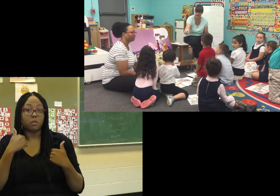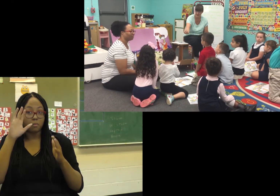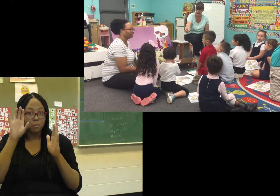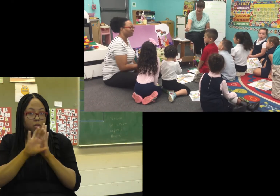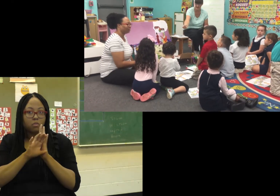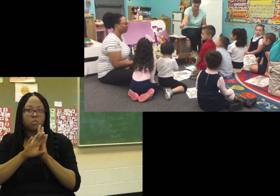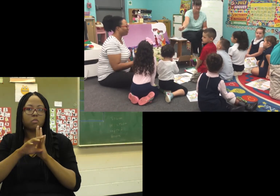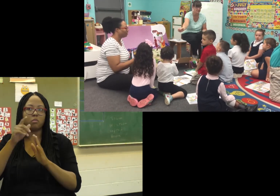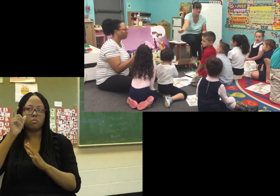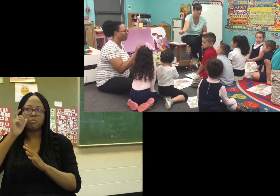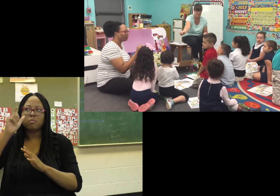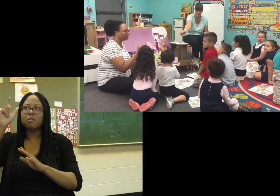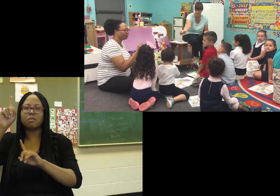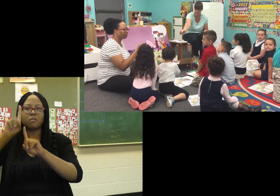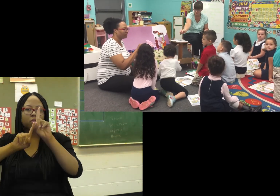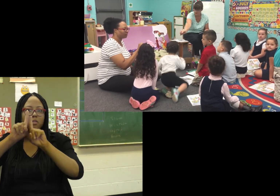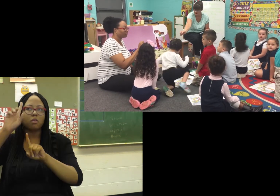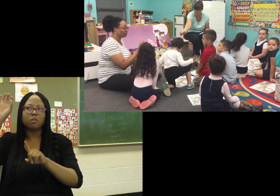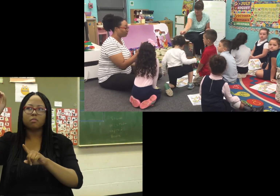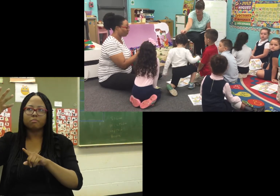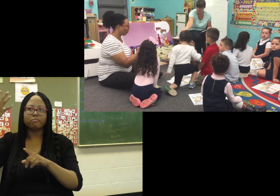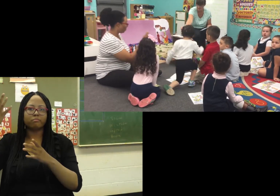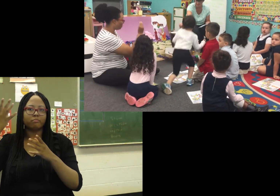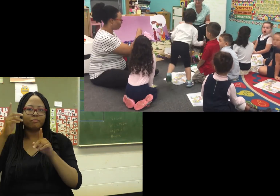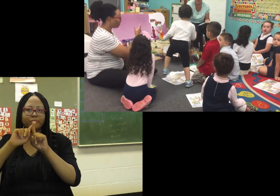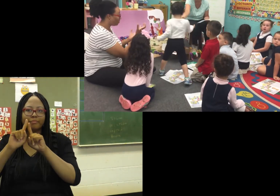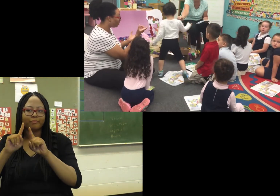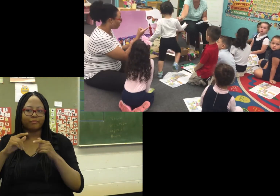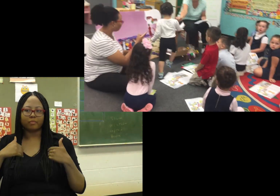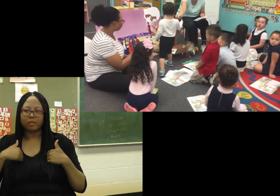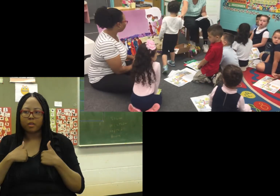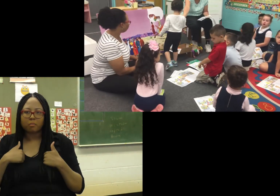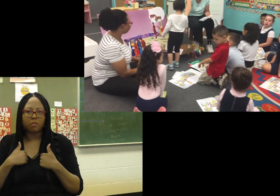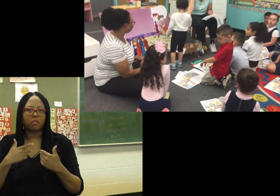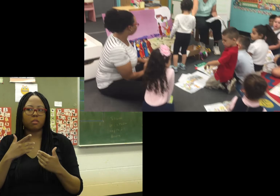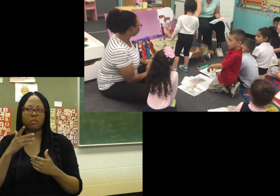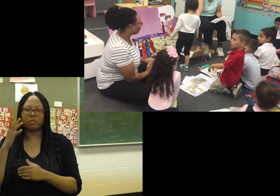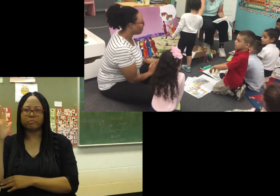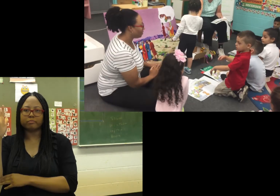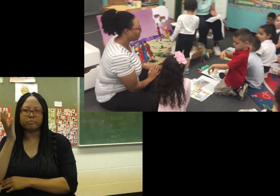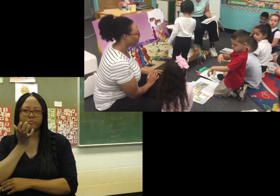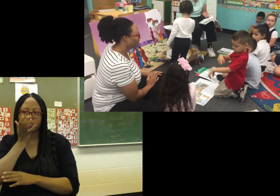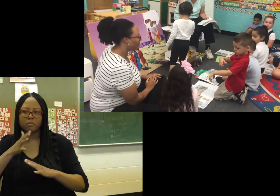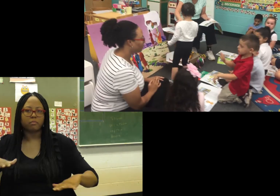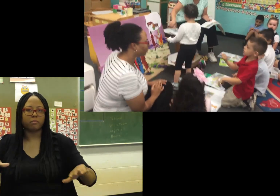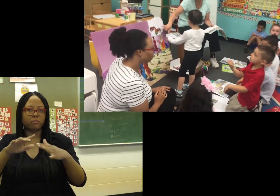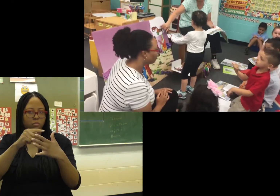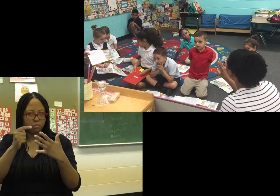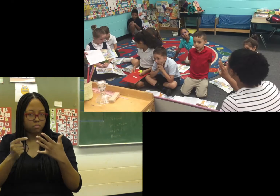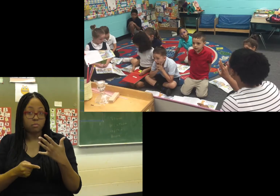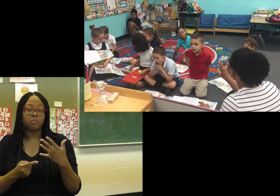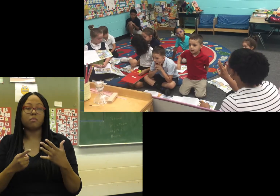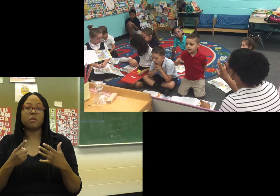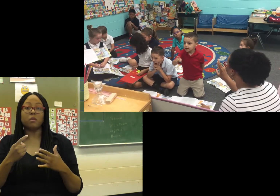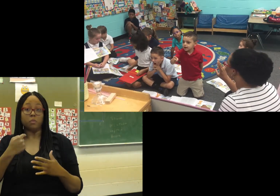We created a picture with the moon, stars, sun, different animals, trees, grass, etc.